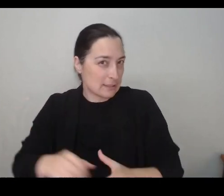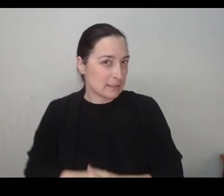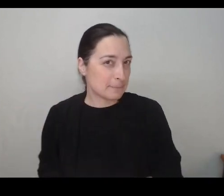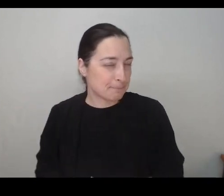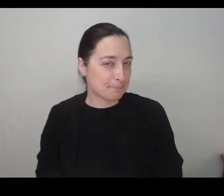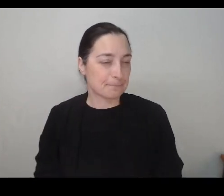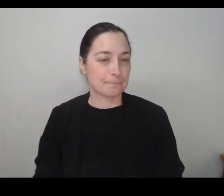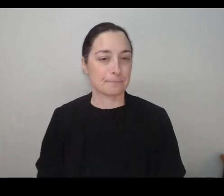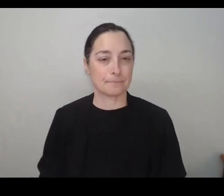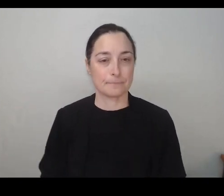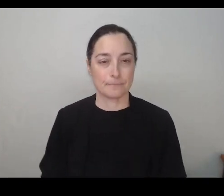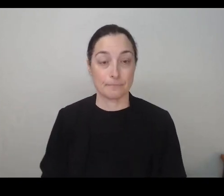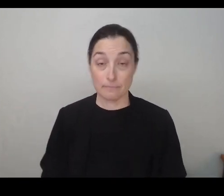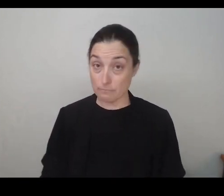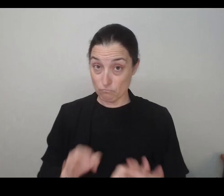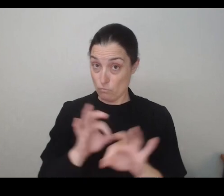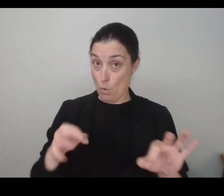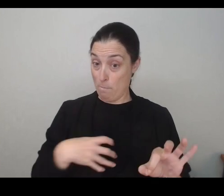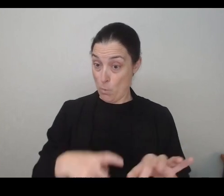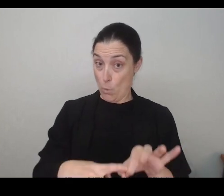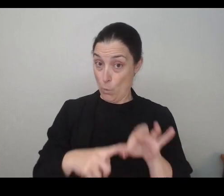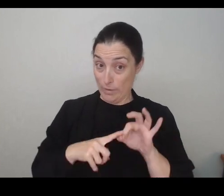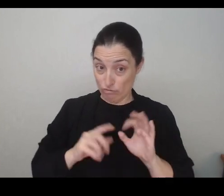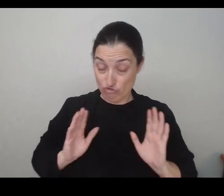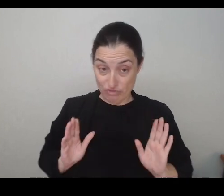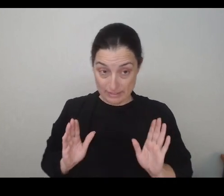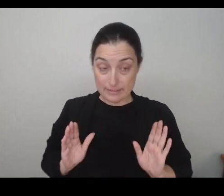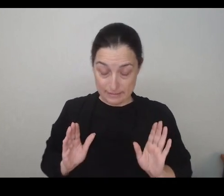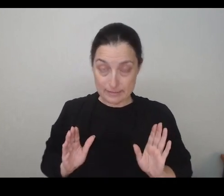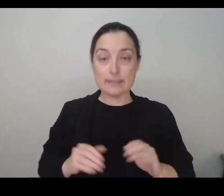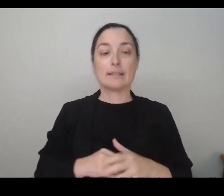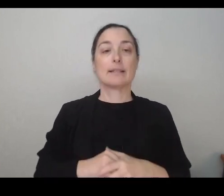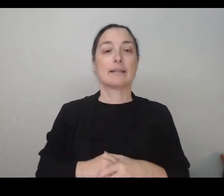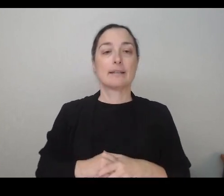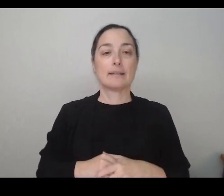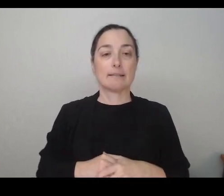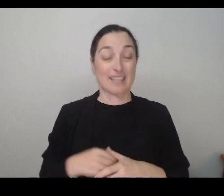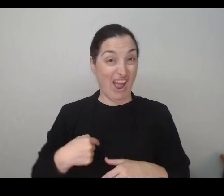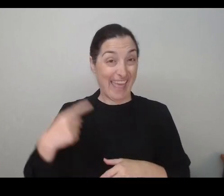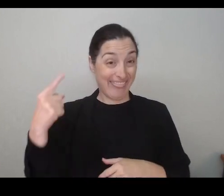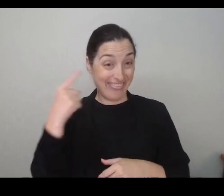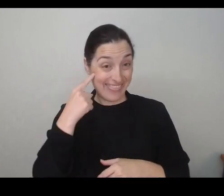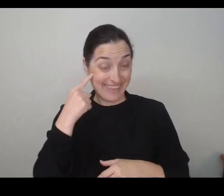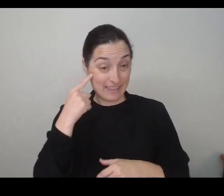There are no more questions, and I think it's time for us to close.